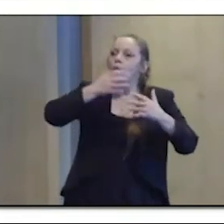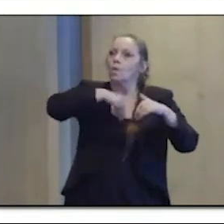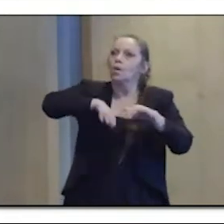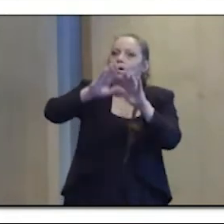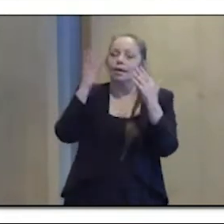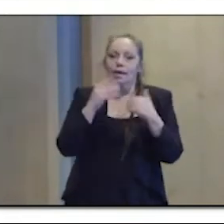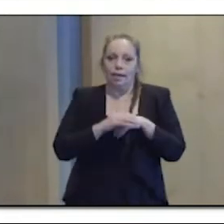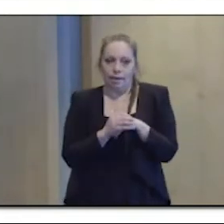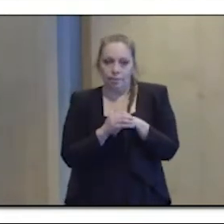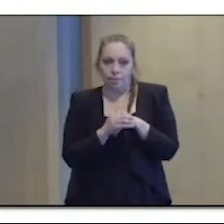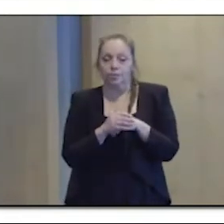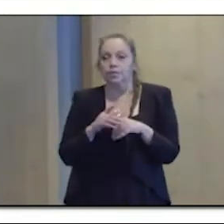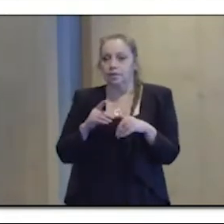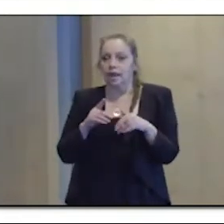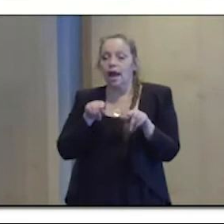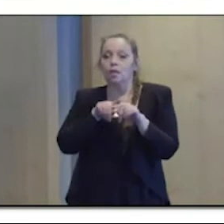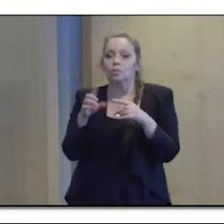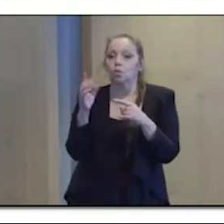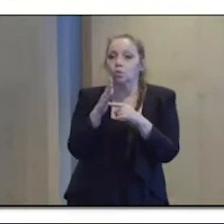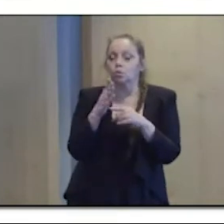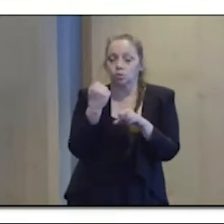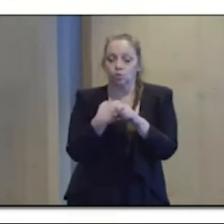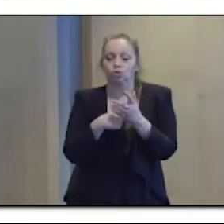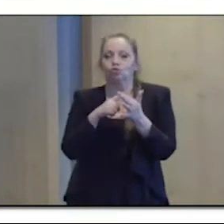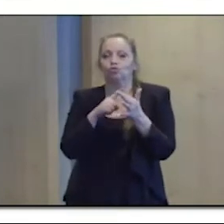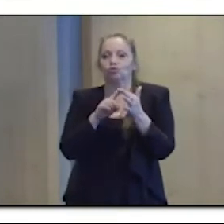it is the most significant greenhouse gas. And I'm going to talk a little bit later about the